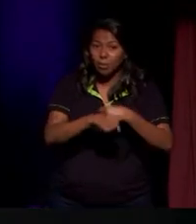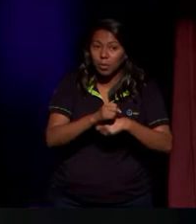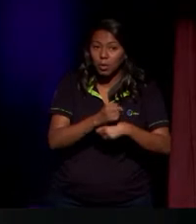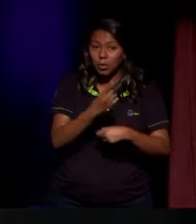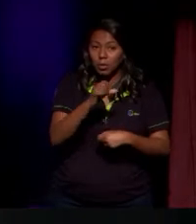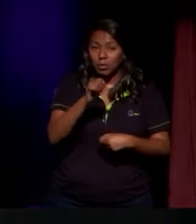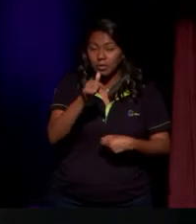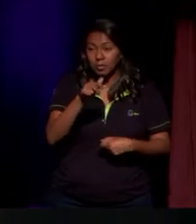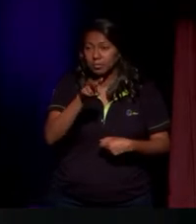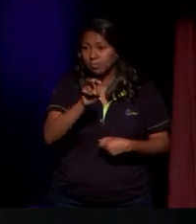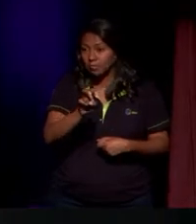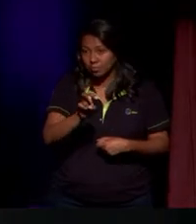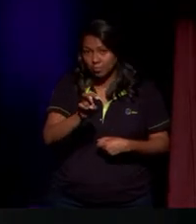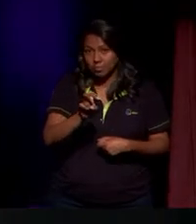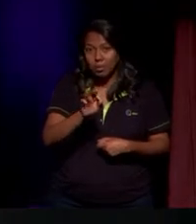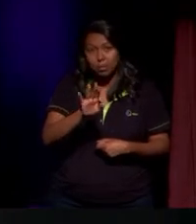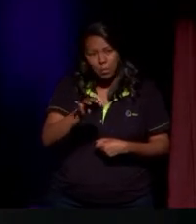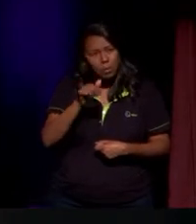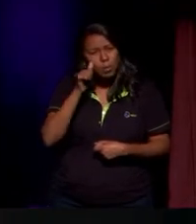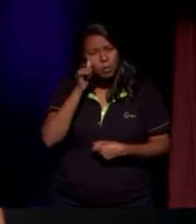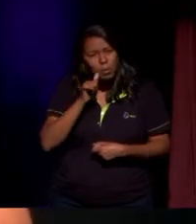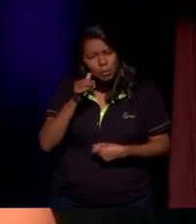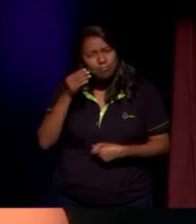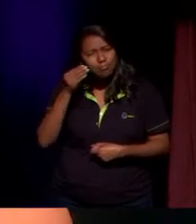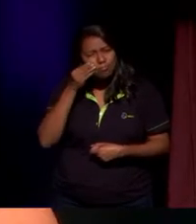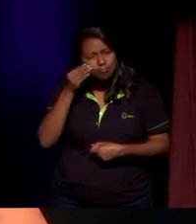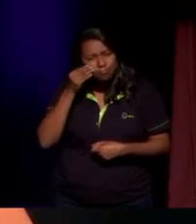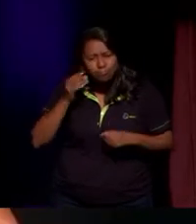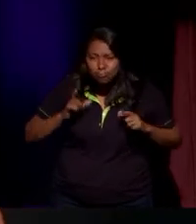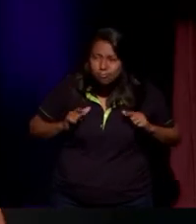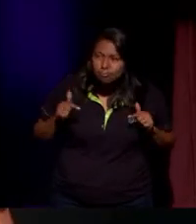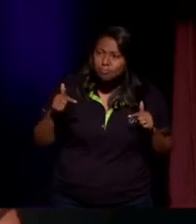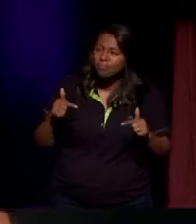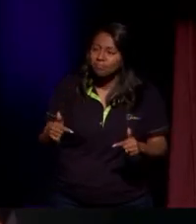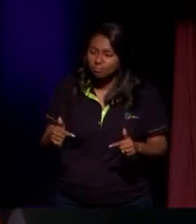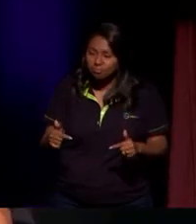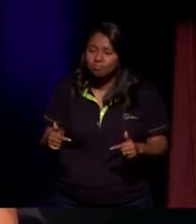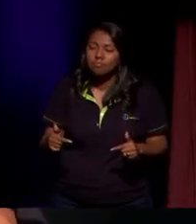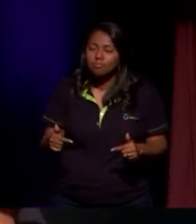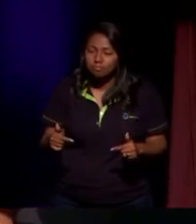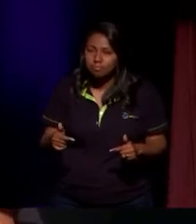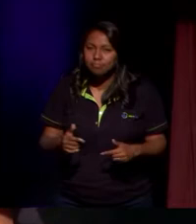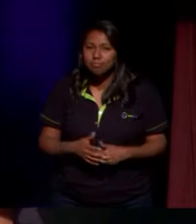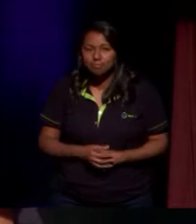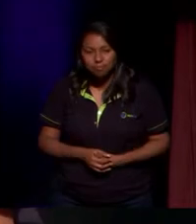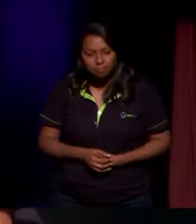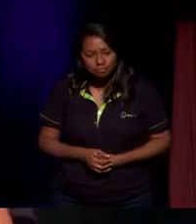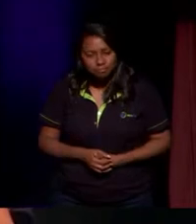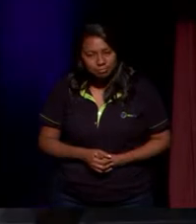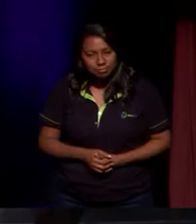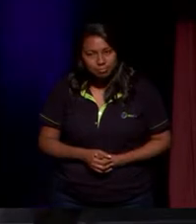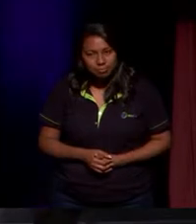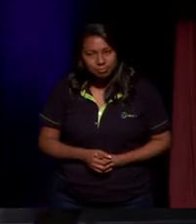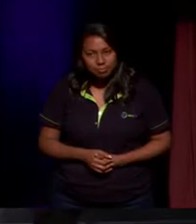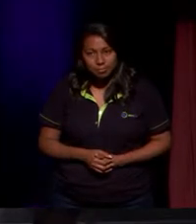but women try to act, and they do so, both the Muslims…